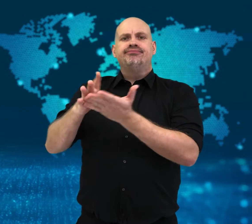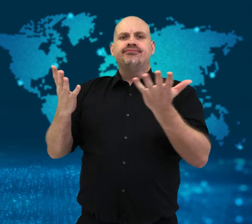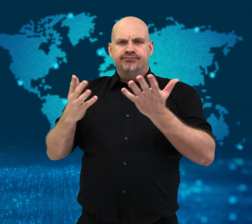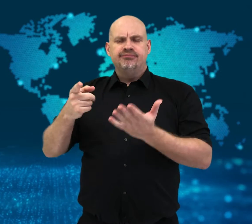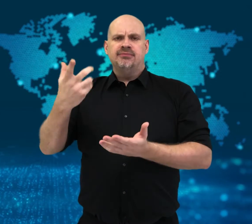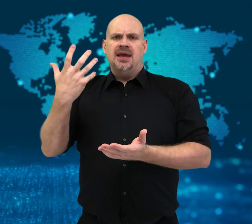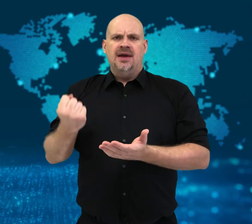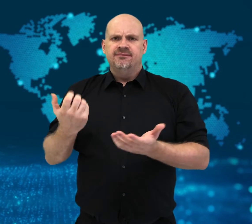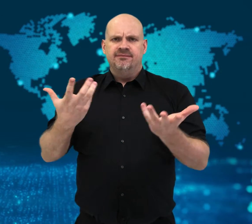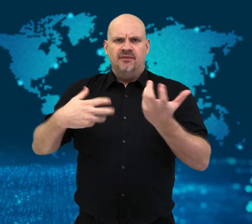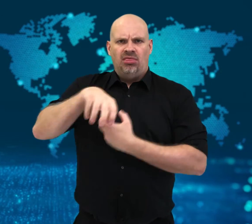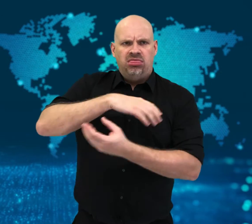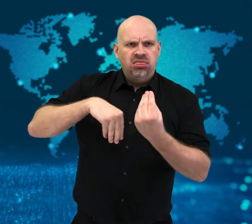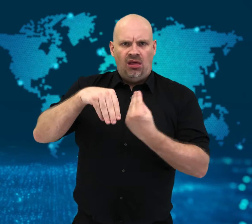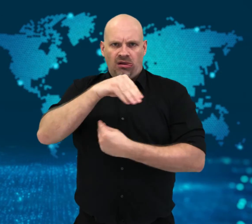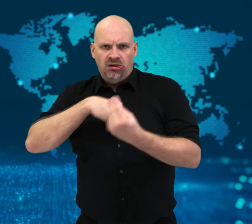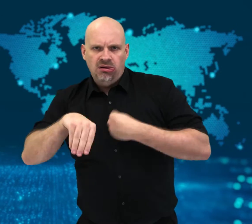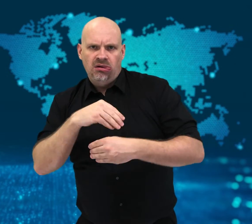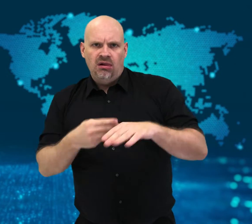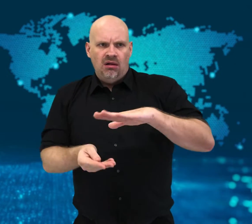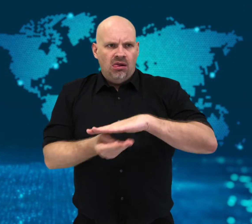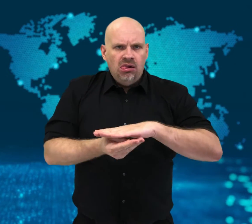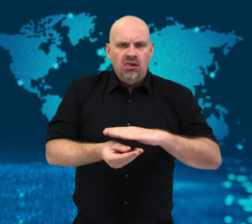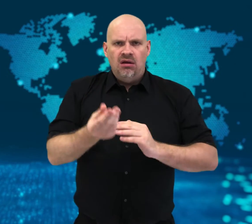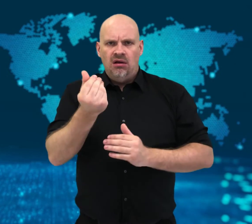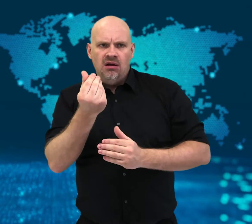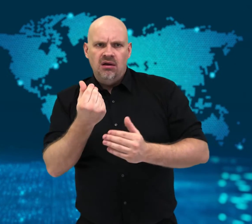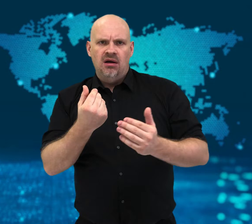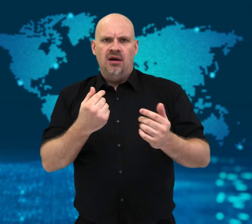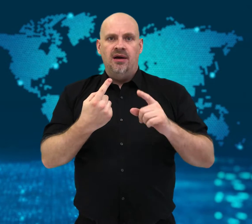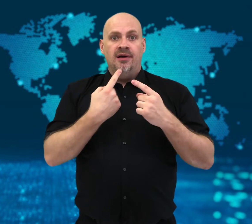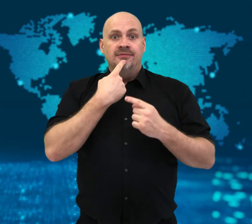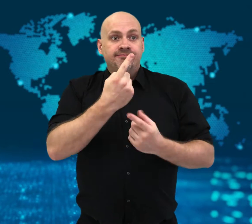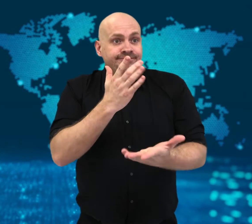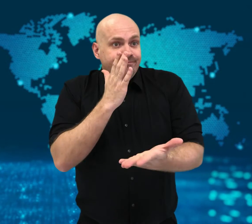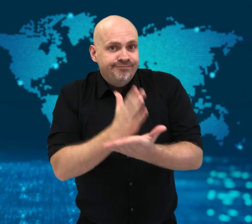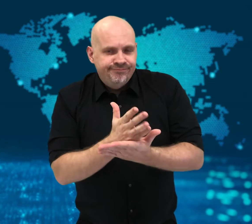He was also found guilty for getting